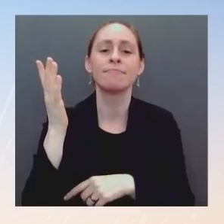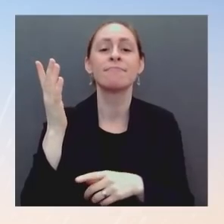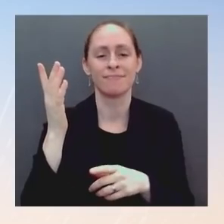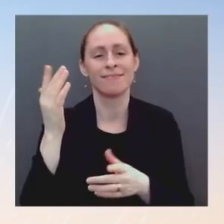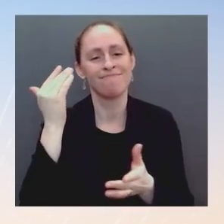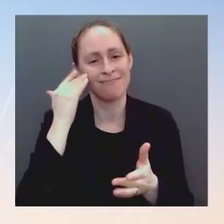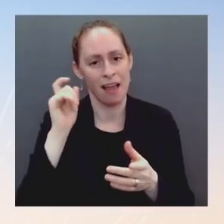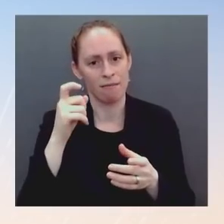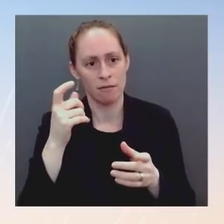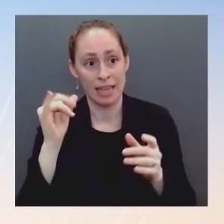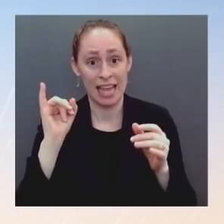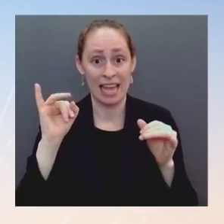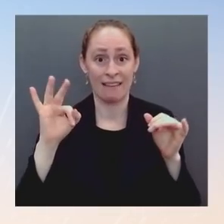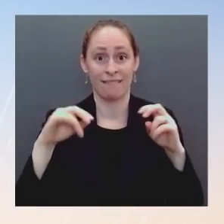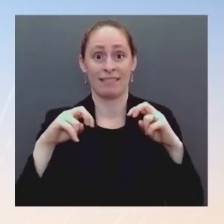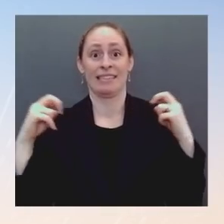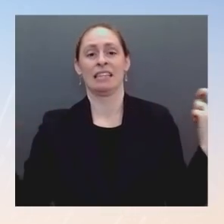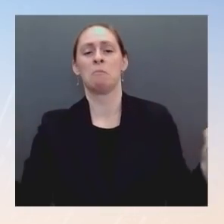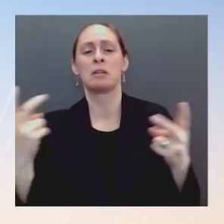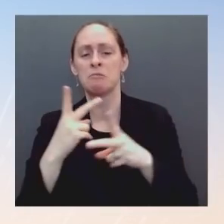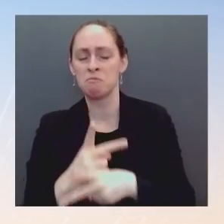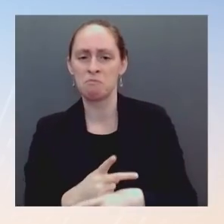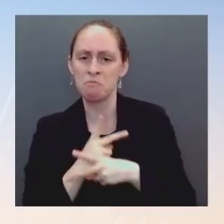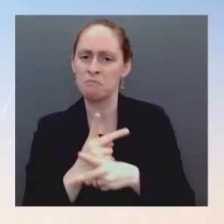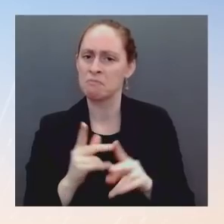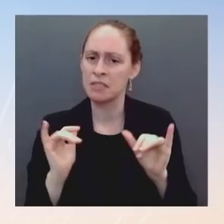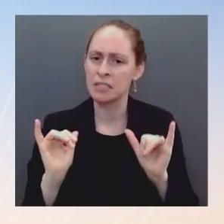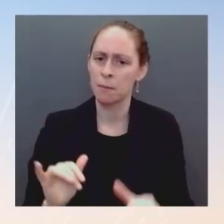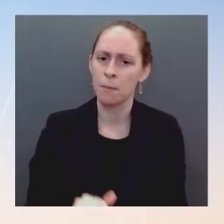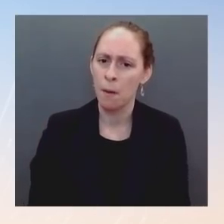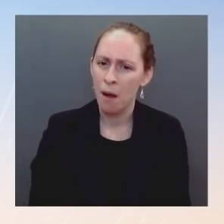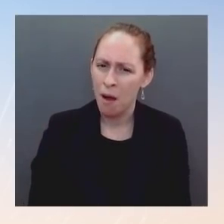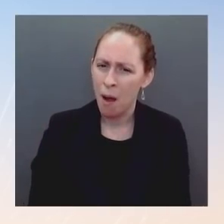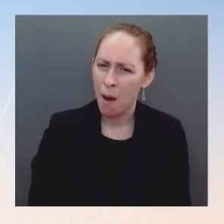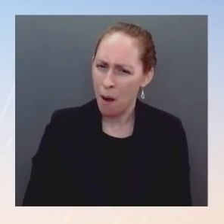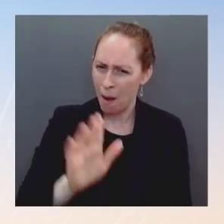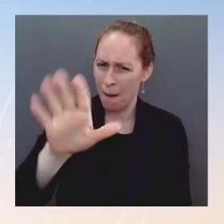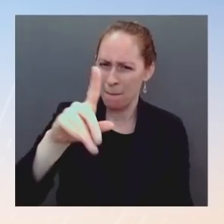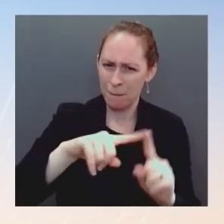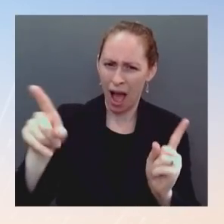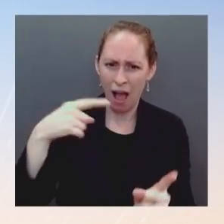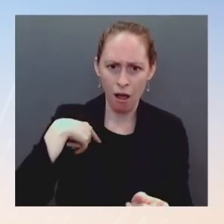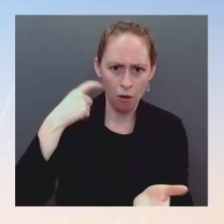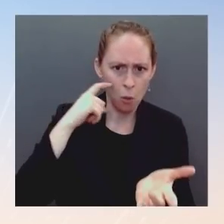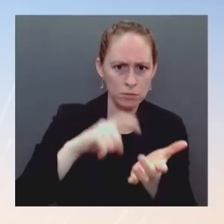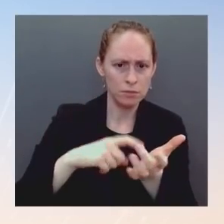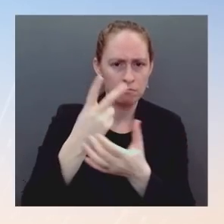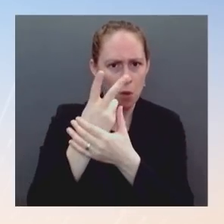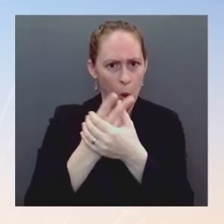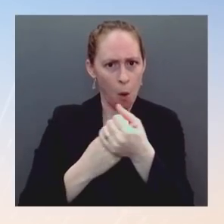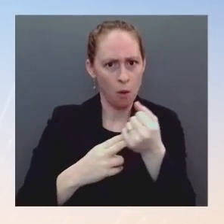if there's a particular rule for the VP and President. Ms. Psaki: I know that's a precaution we try to take around them. I can certainly see if there's